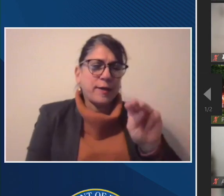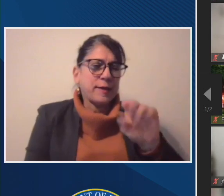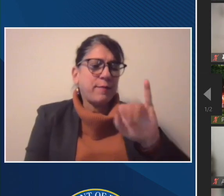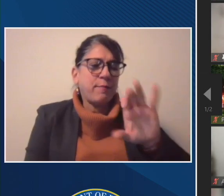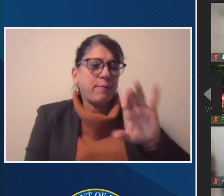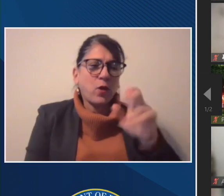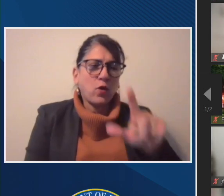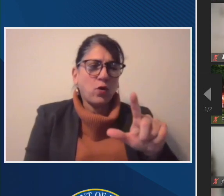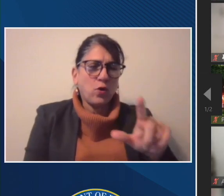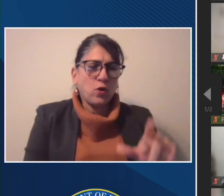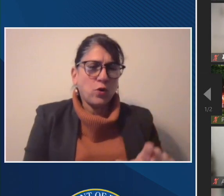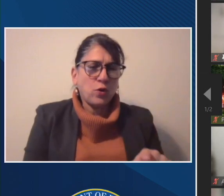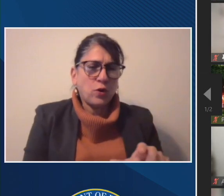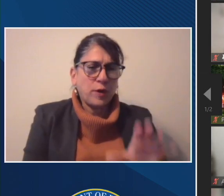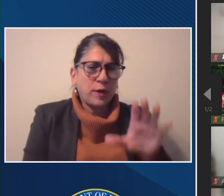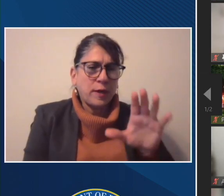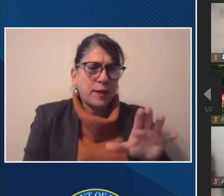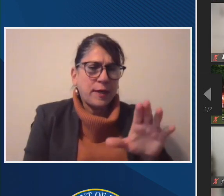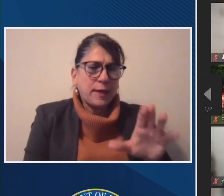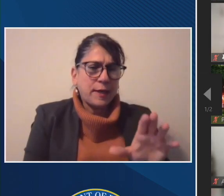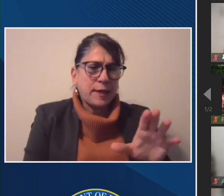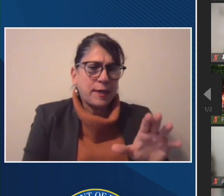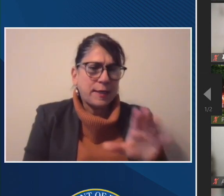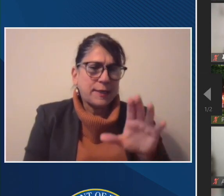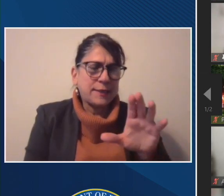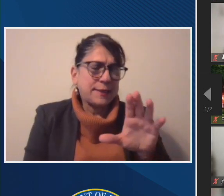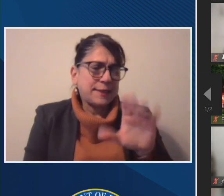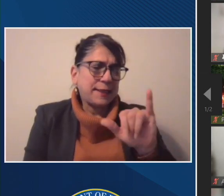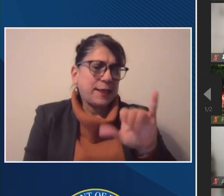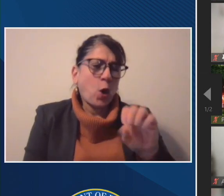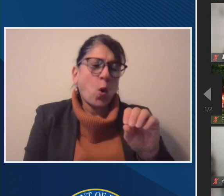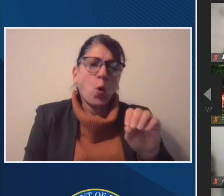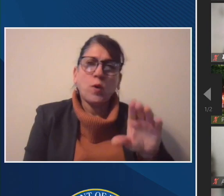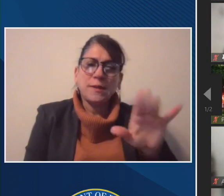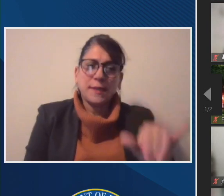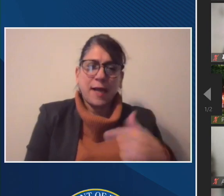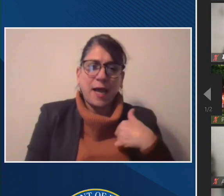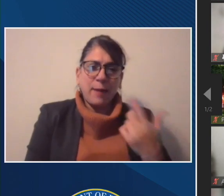Good morning, good morning. Yes, Michael Cioce, alternate. I'm at Rowan College at Burlington County